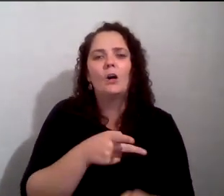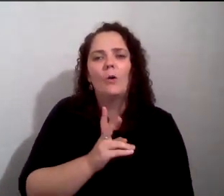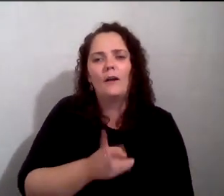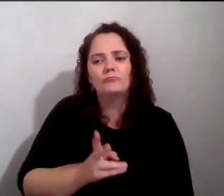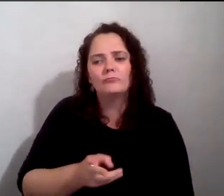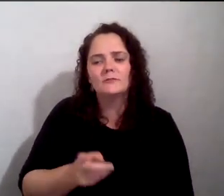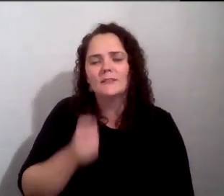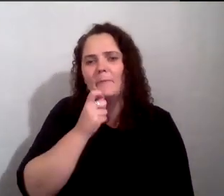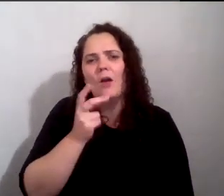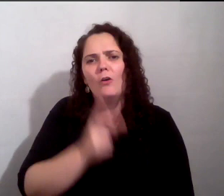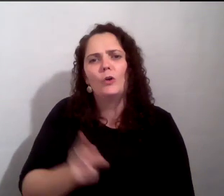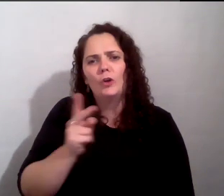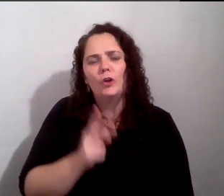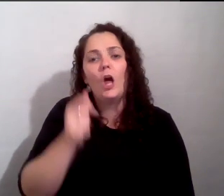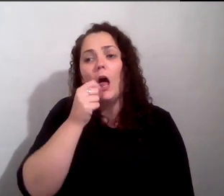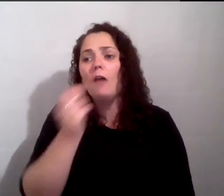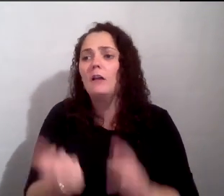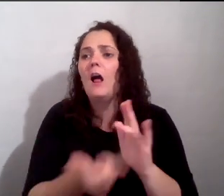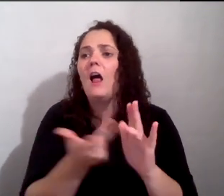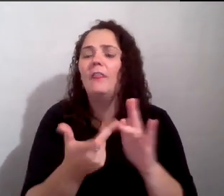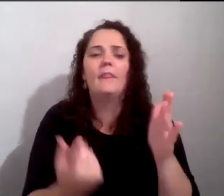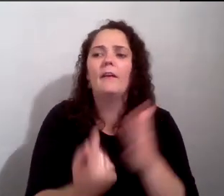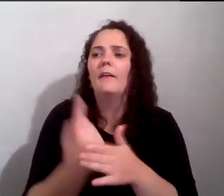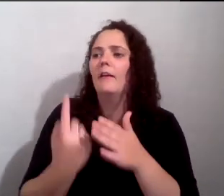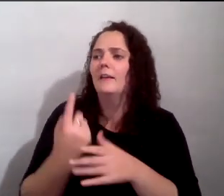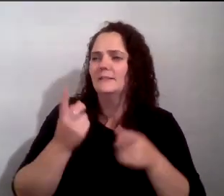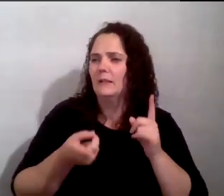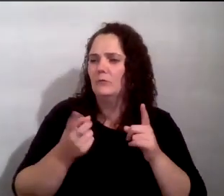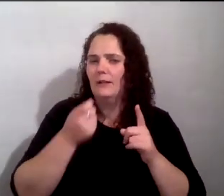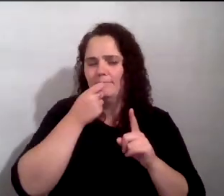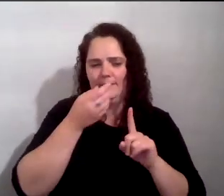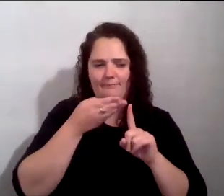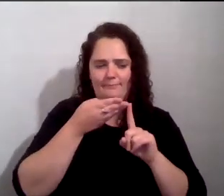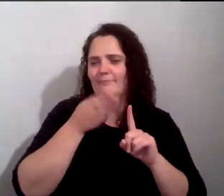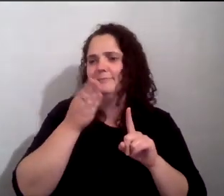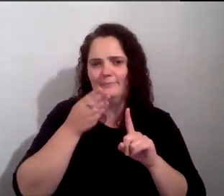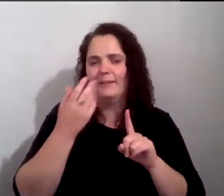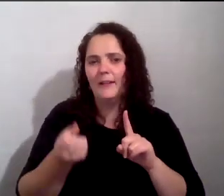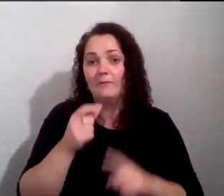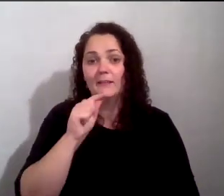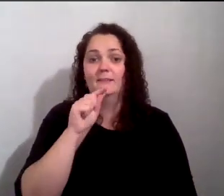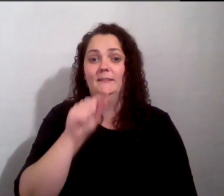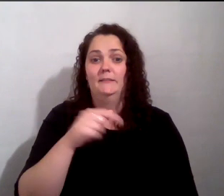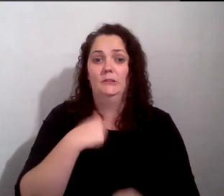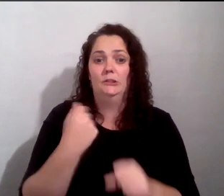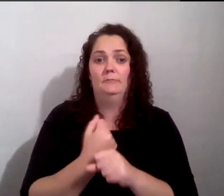concurrent, recurring thing that while I'm exploring other things, occasionally there'll be these sort of one-off stand-alone